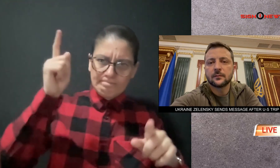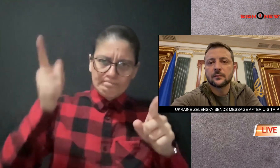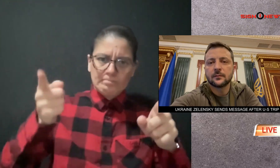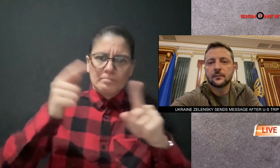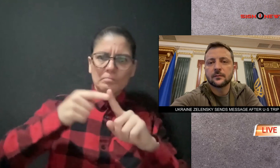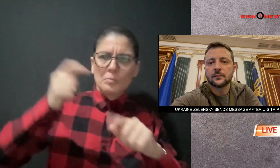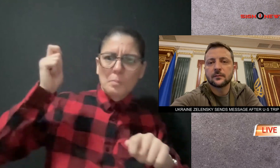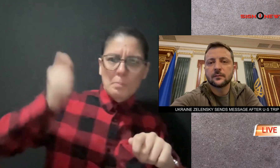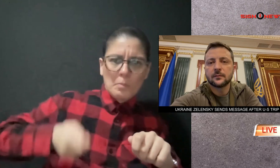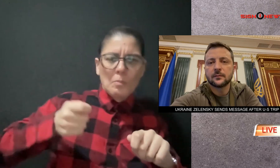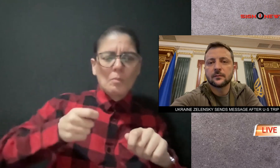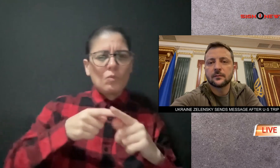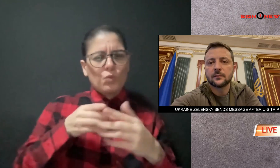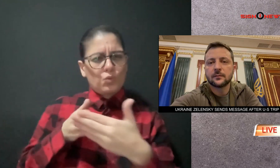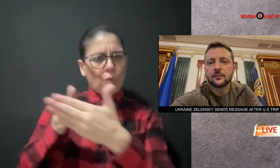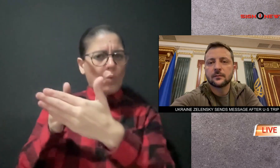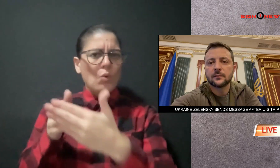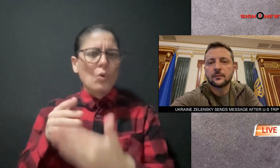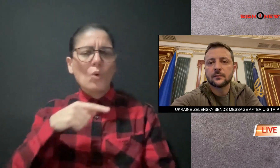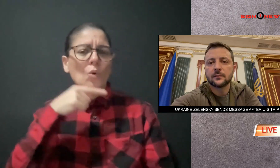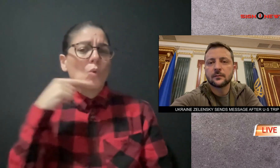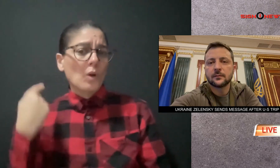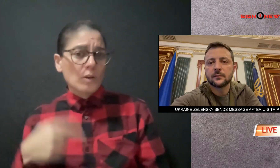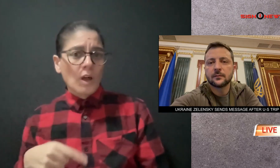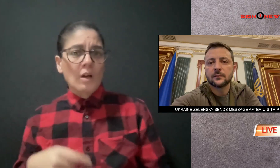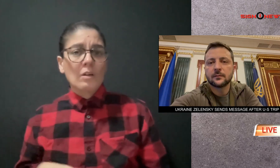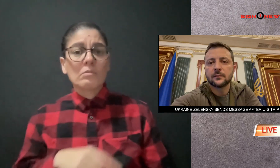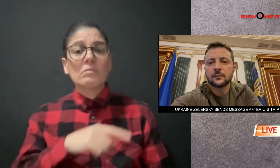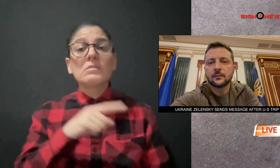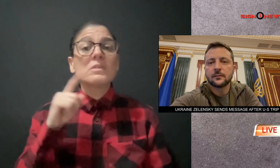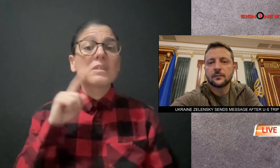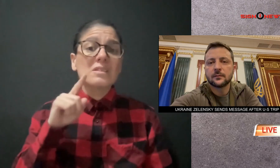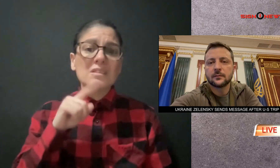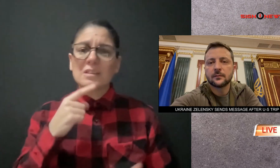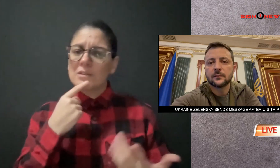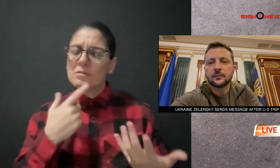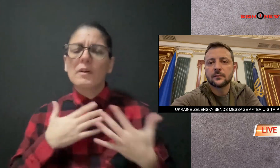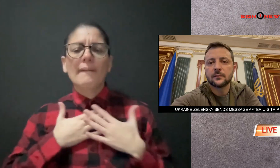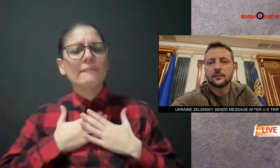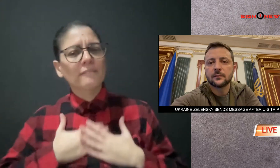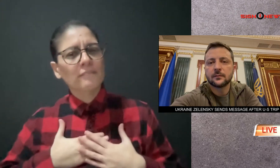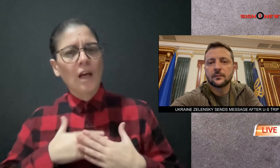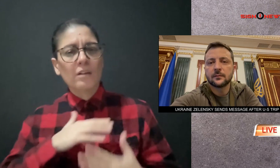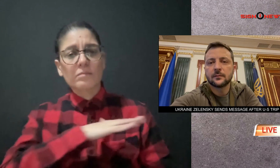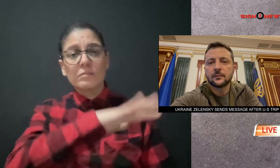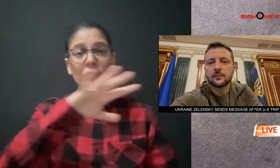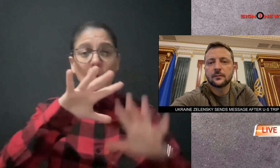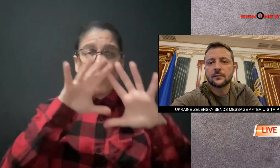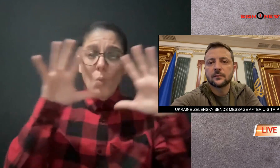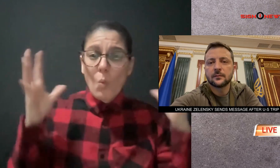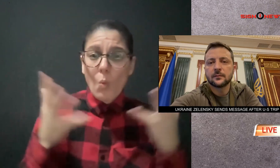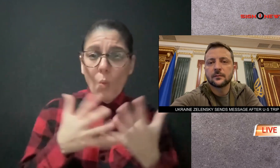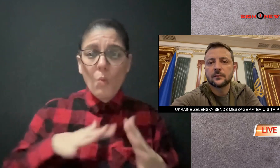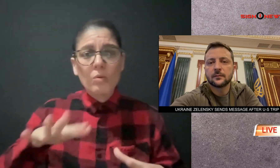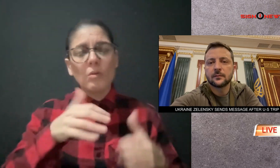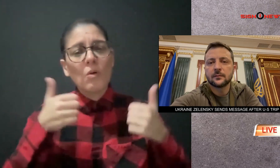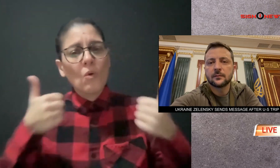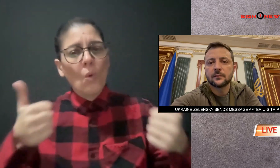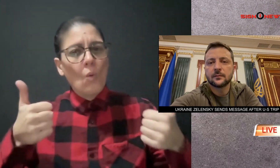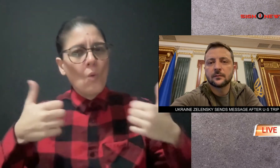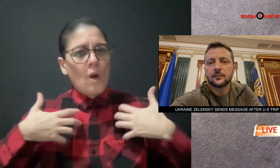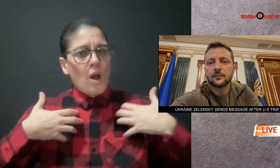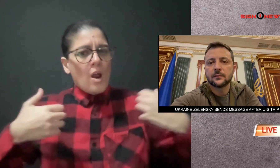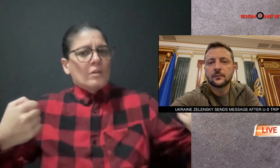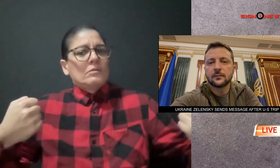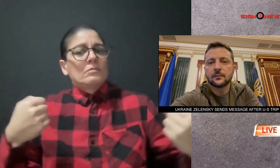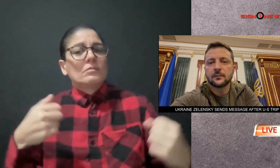the U.S. Congress he asked lawmakers to place more sanctions on Russia in the video Zelensky